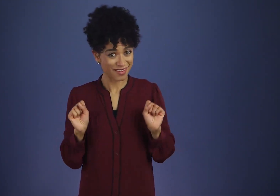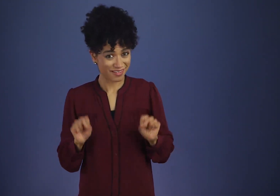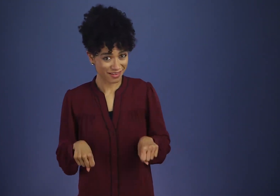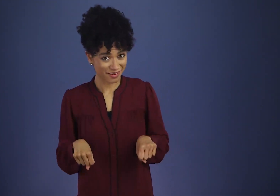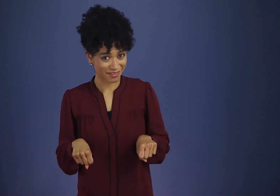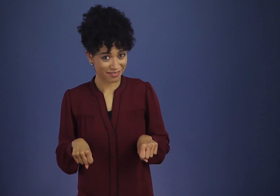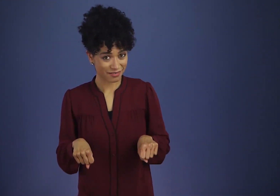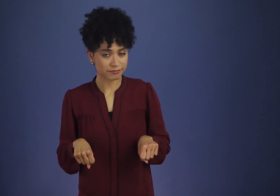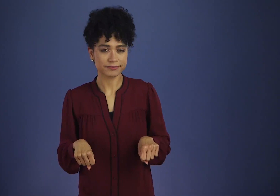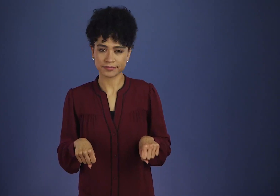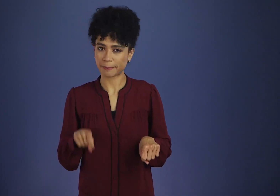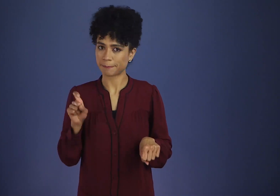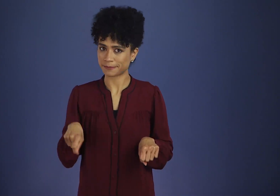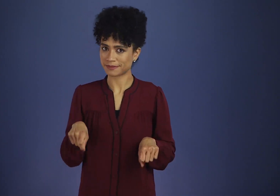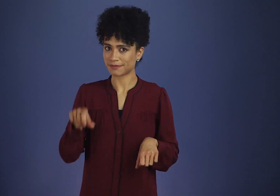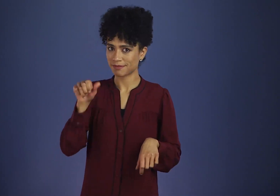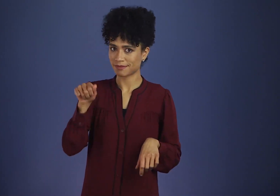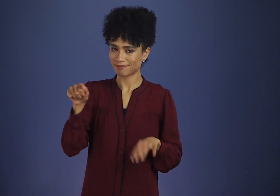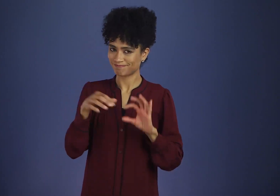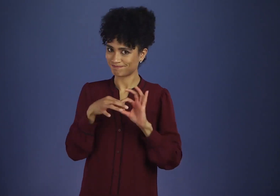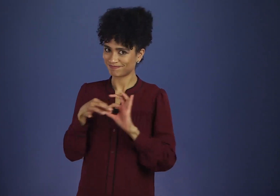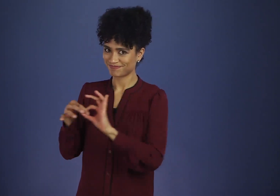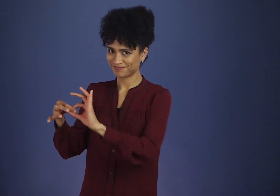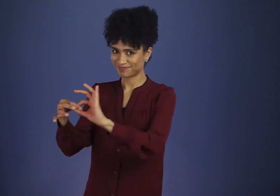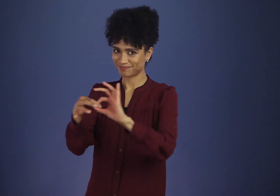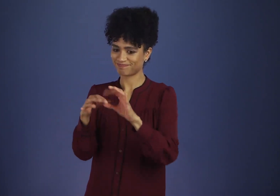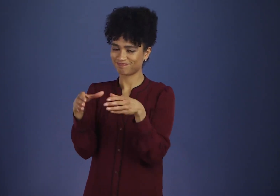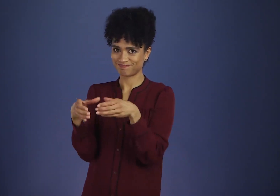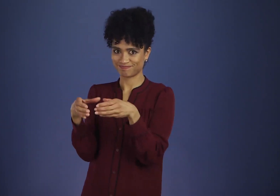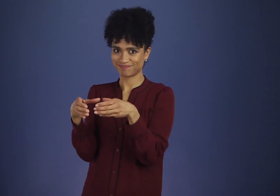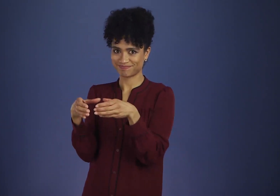personal recovery depends upon A.A. unity.”